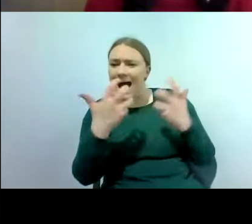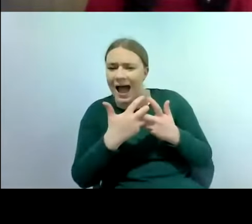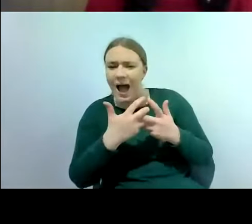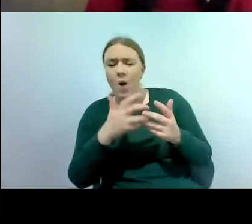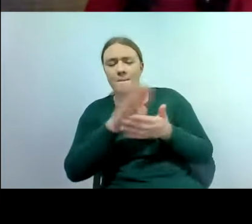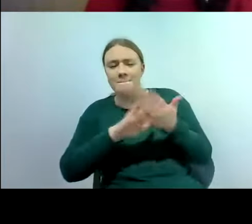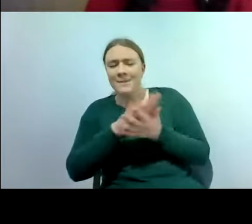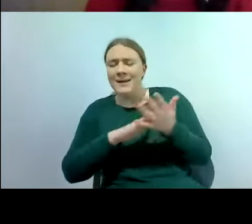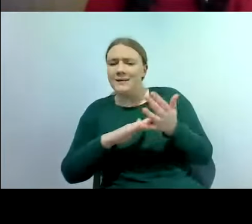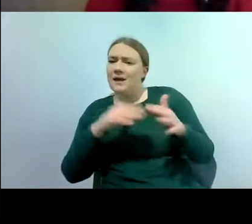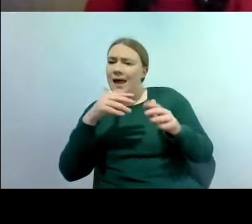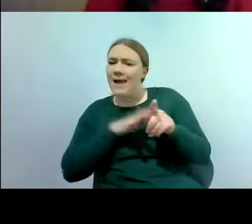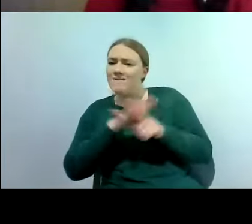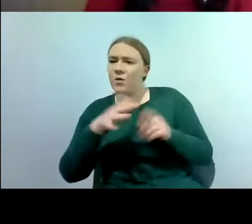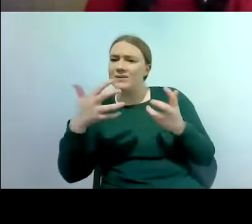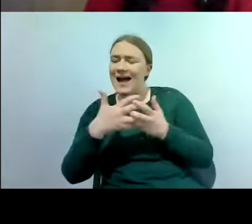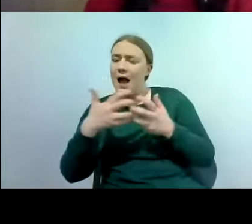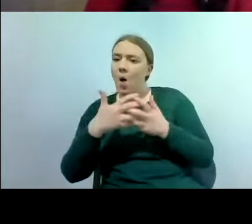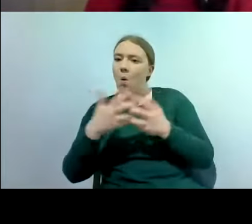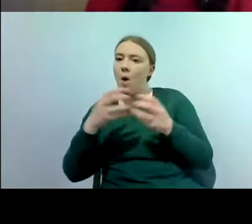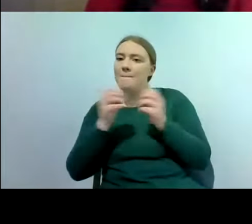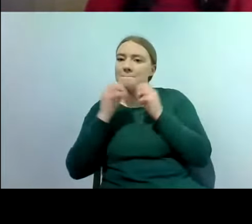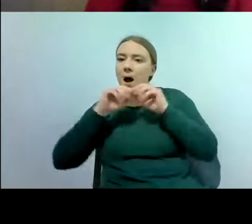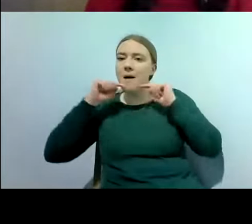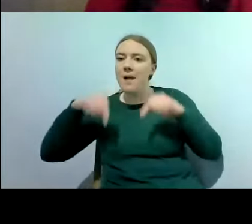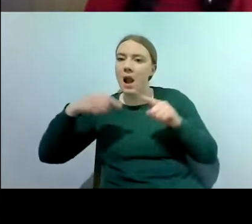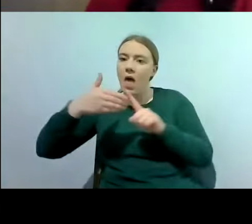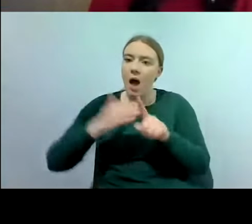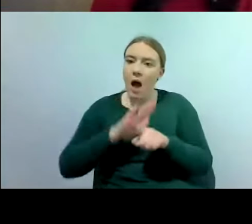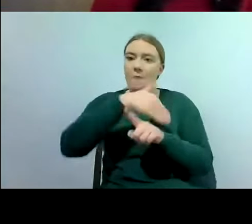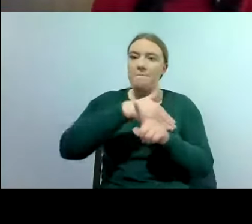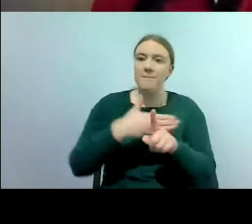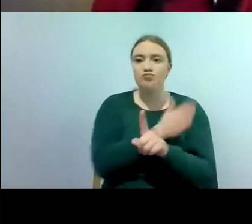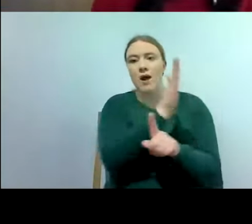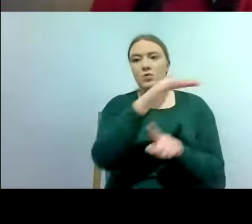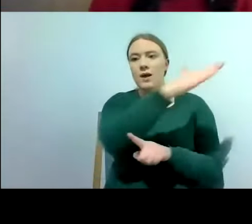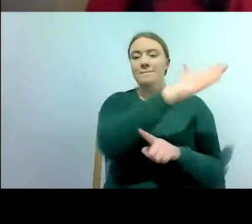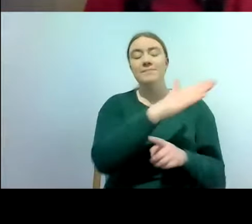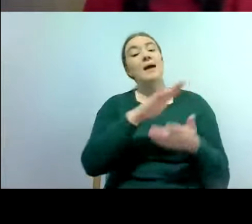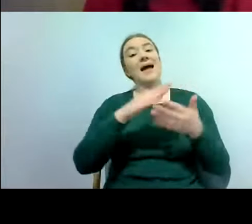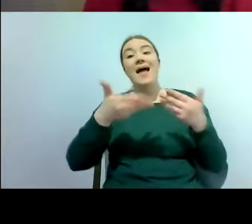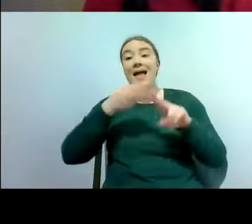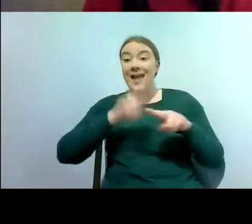and could removing these barriers enable increased connectivity between habitats